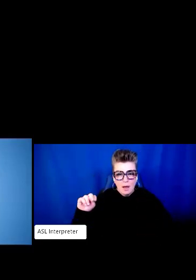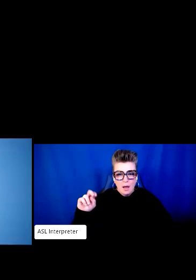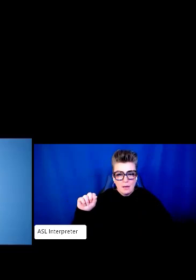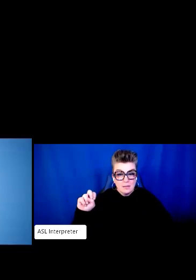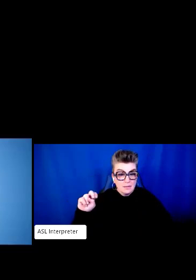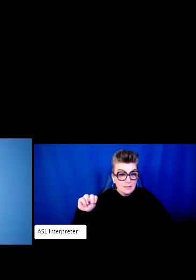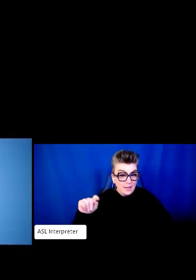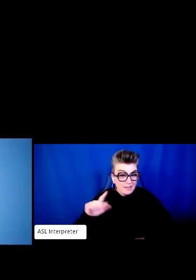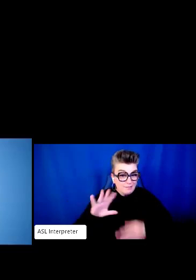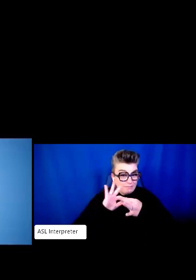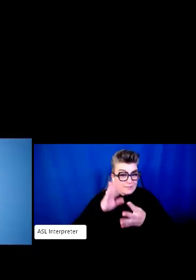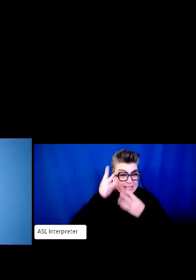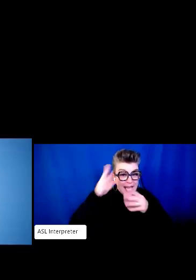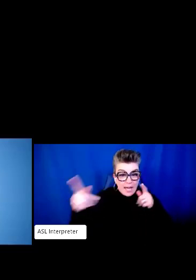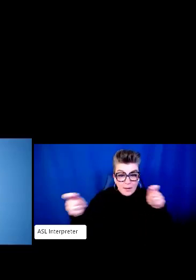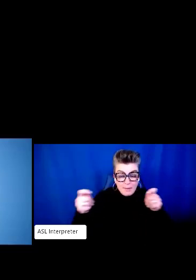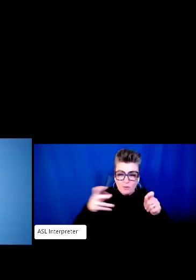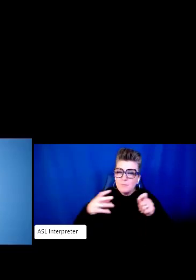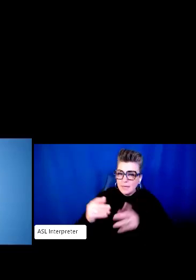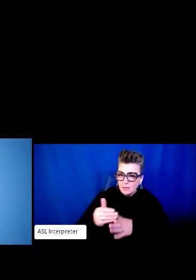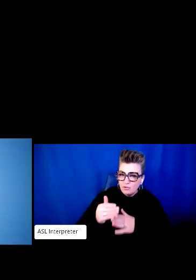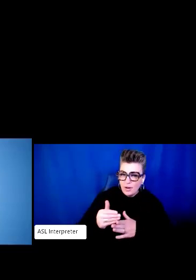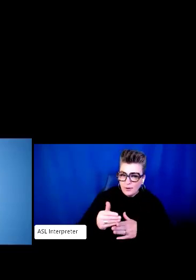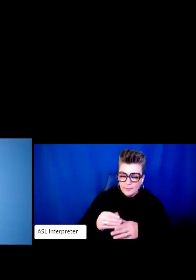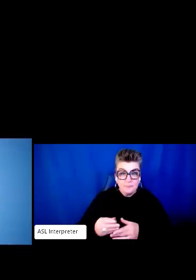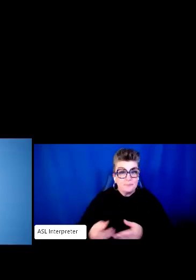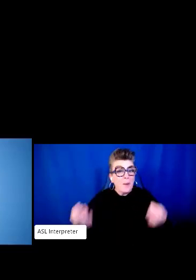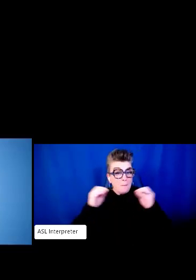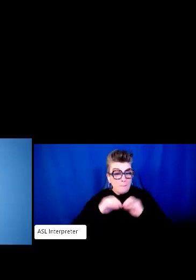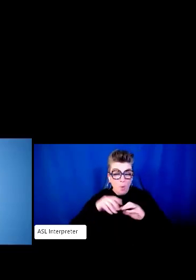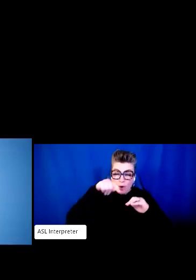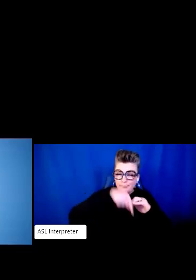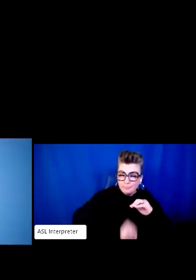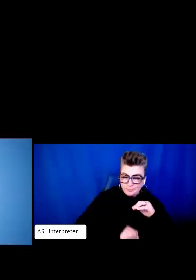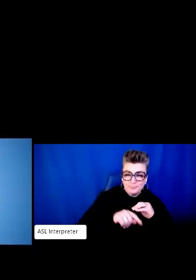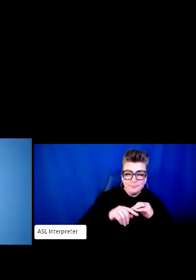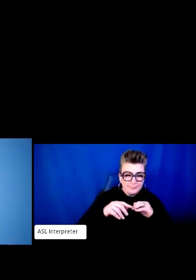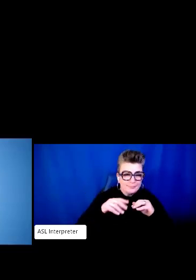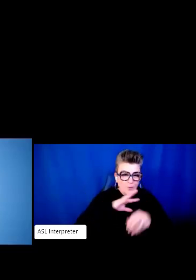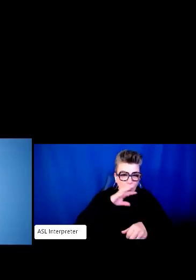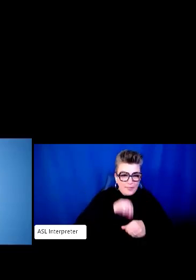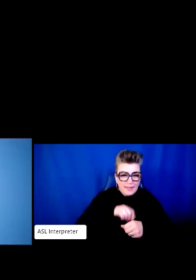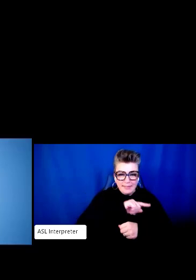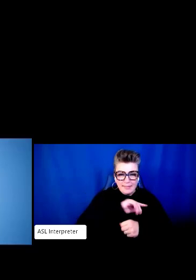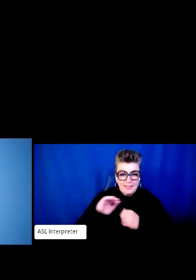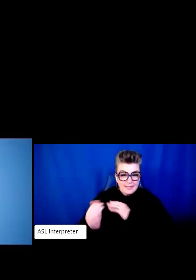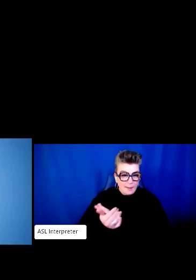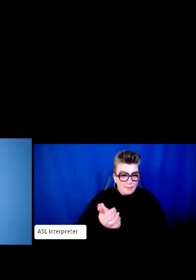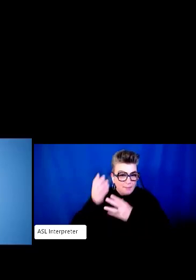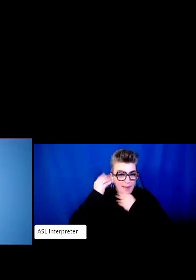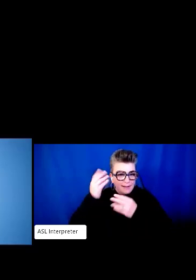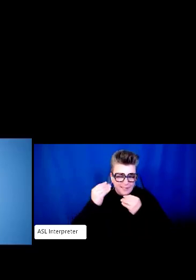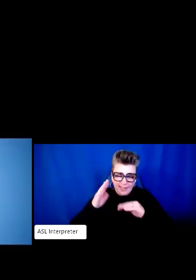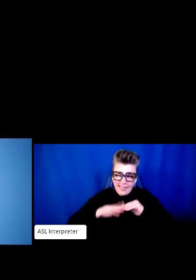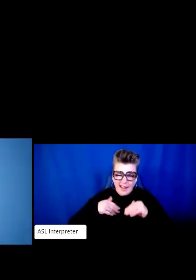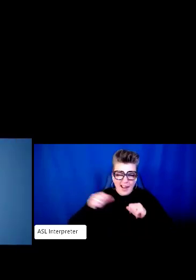There's more detail in the supplemental information than I'm able to go over today, so I encourage you to read it if it could be relevant for your research.